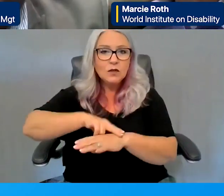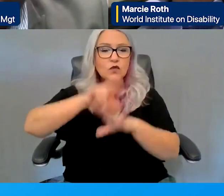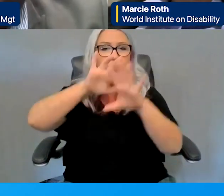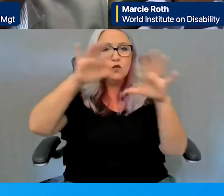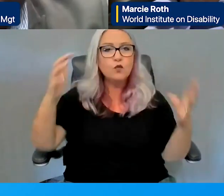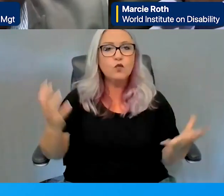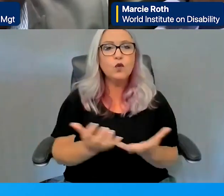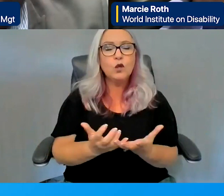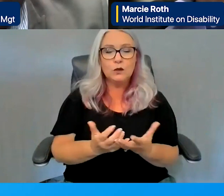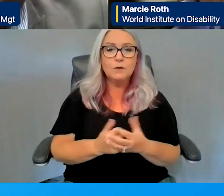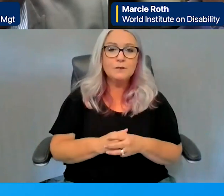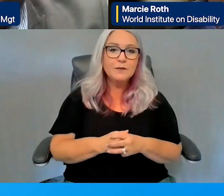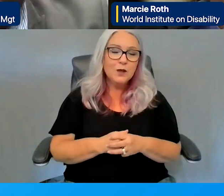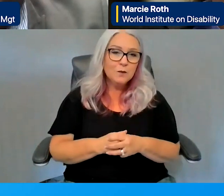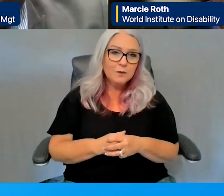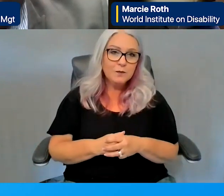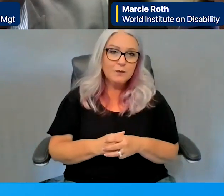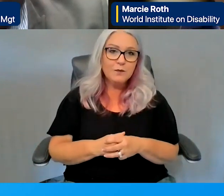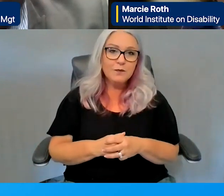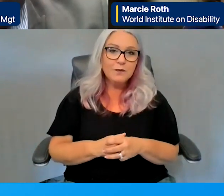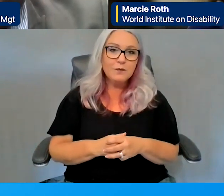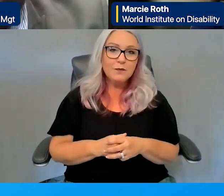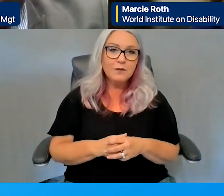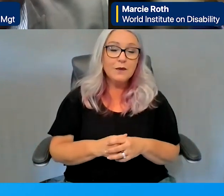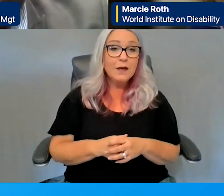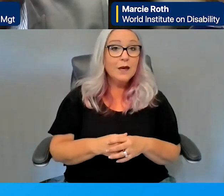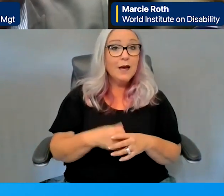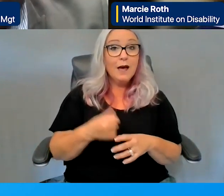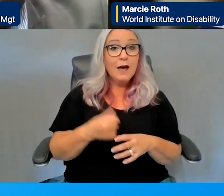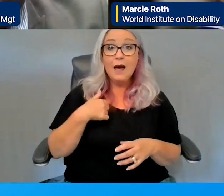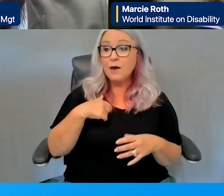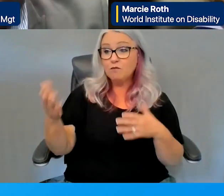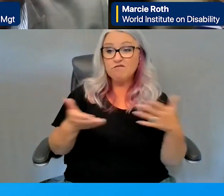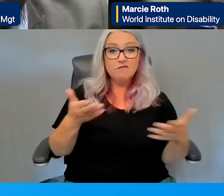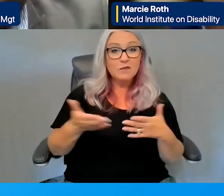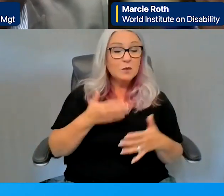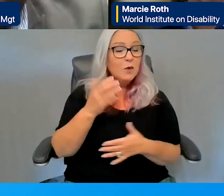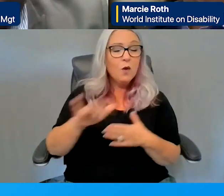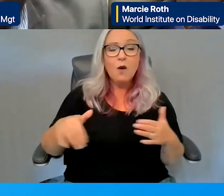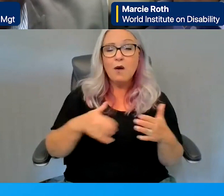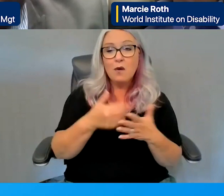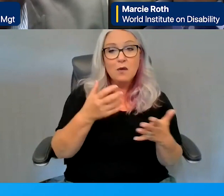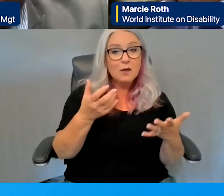as well. So and I welcome every opportunity to continue this